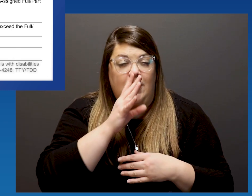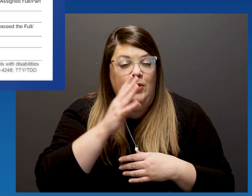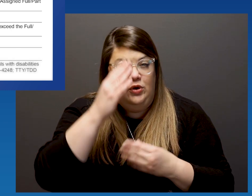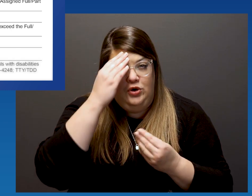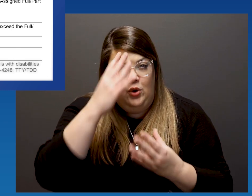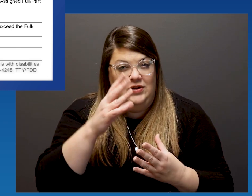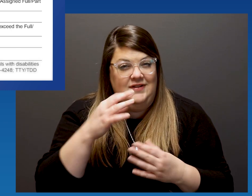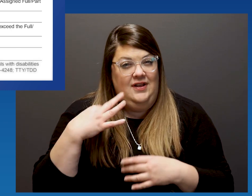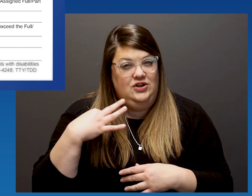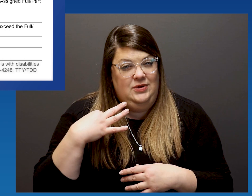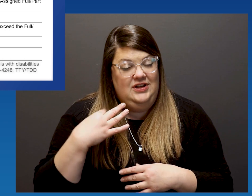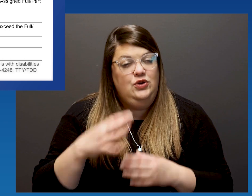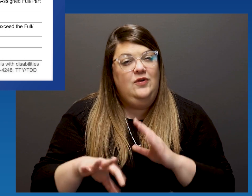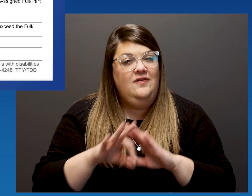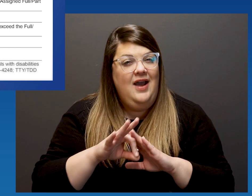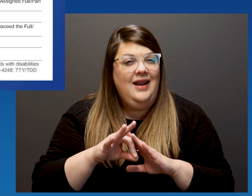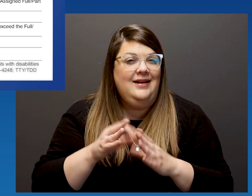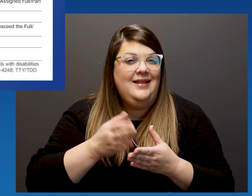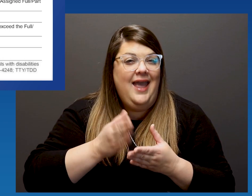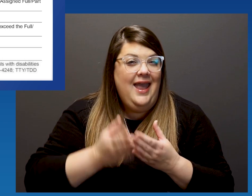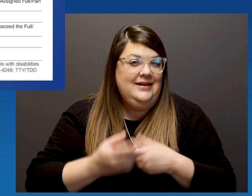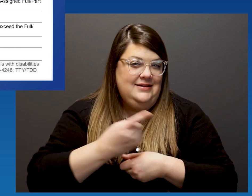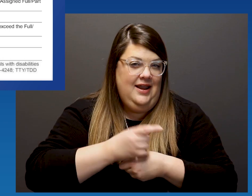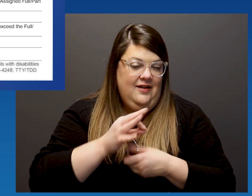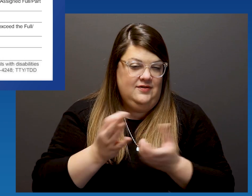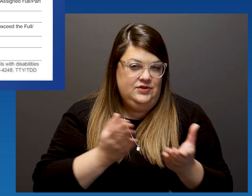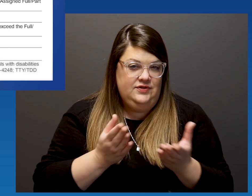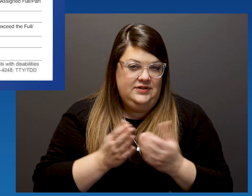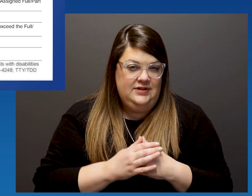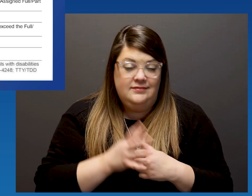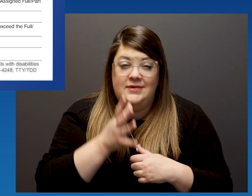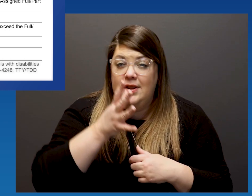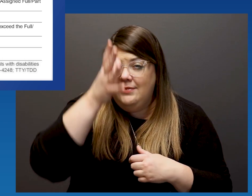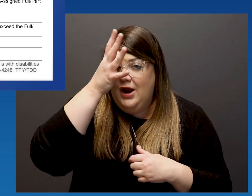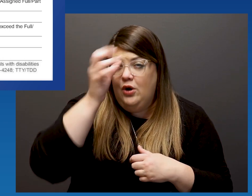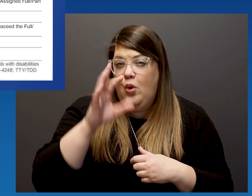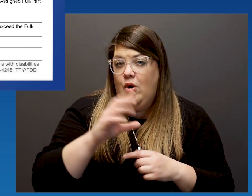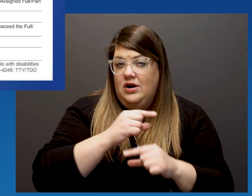to find the end date of services. The parent or guardian will need to sign here